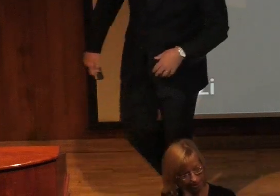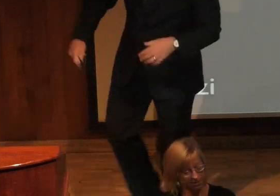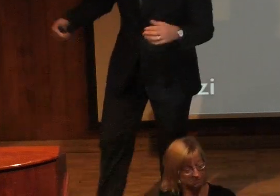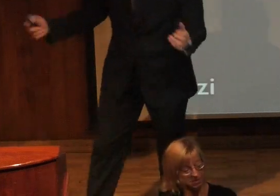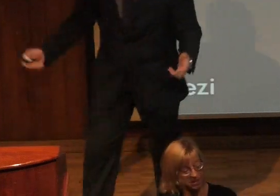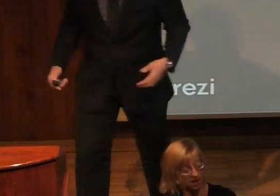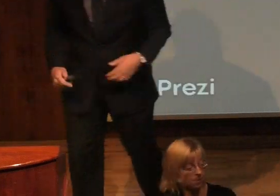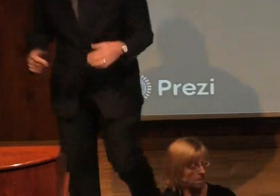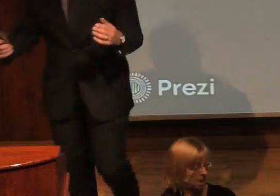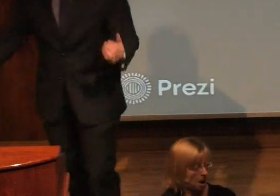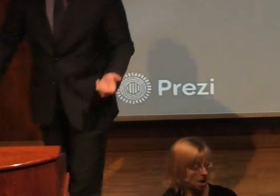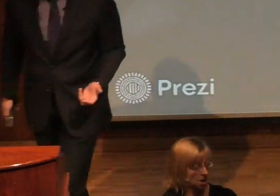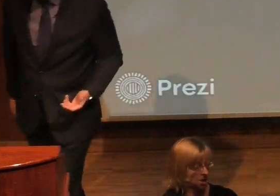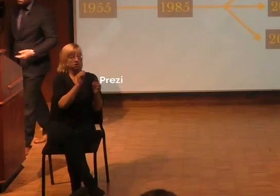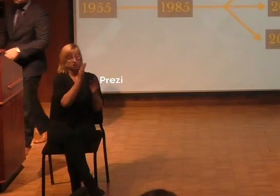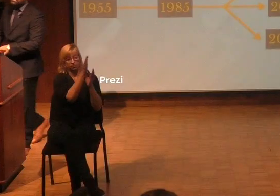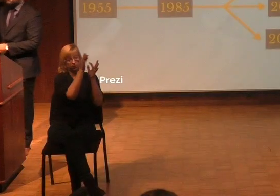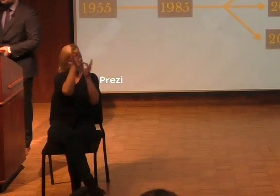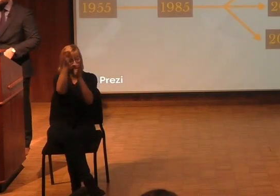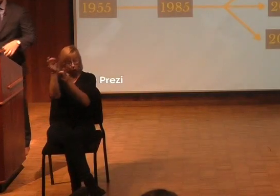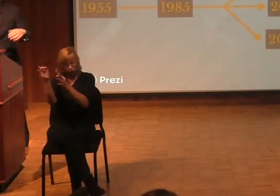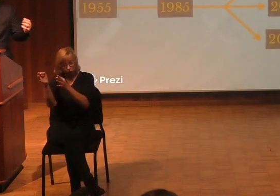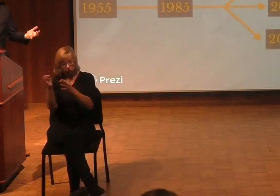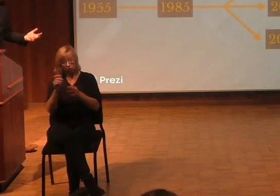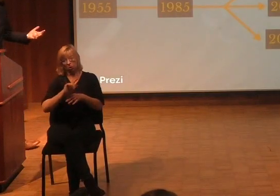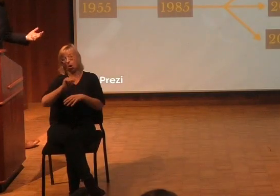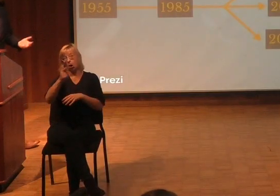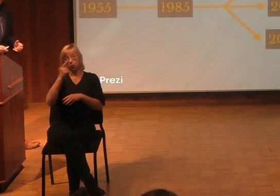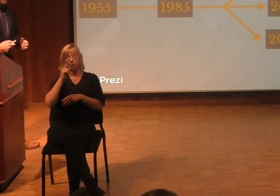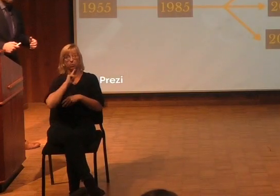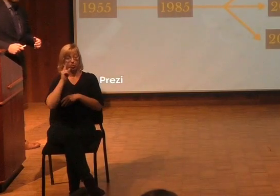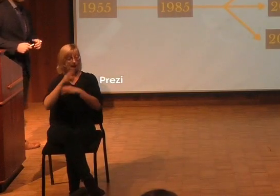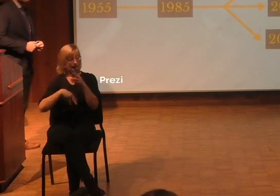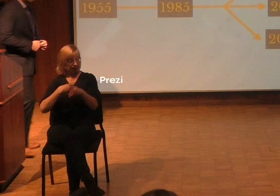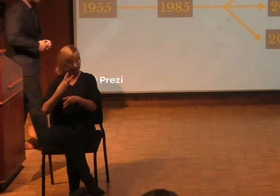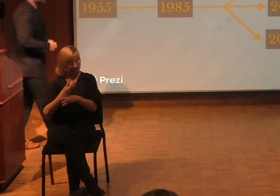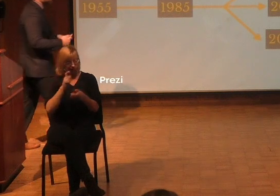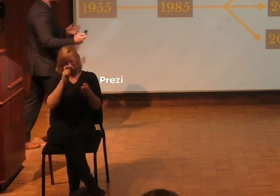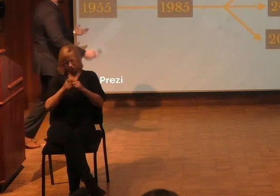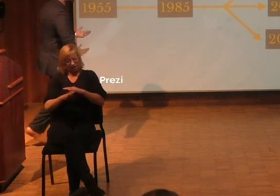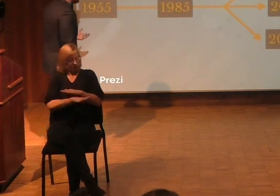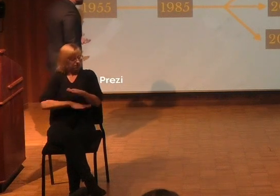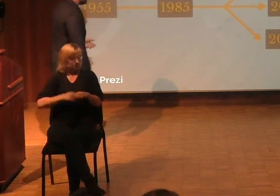that lead to things like alternate realities and changing something about the basic nature of reality